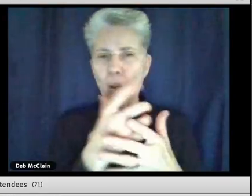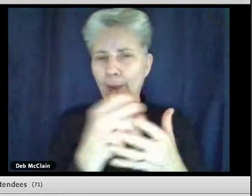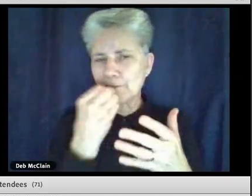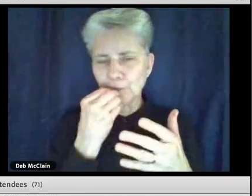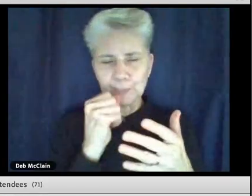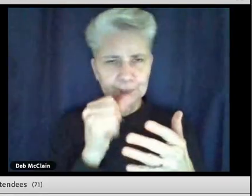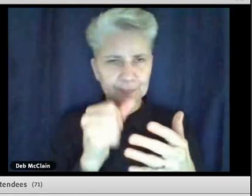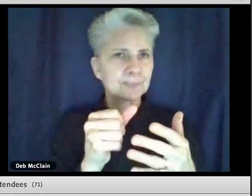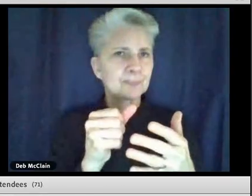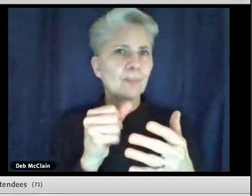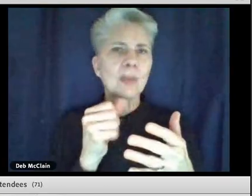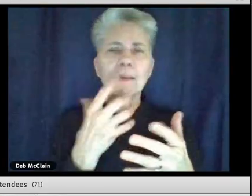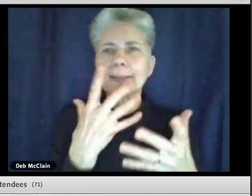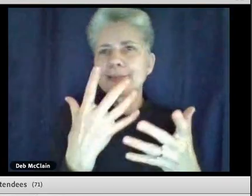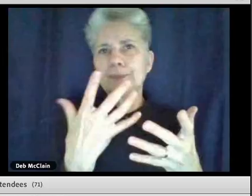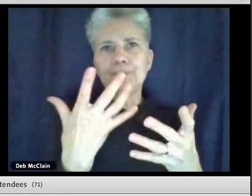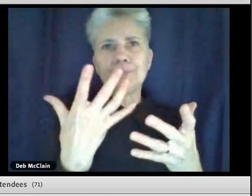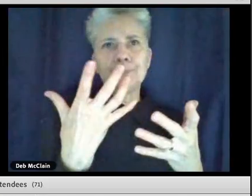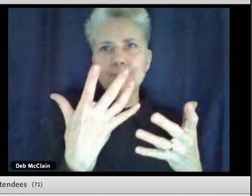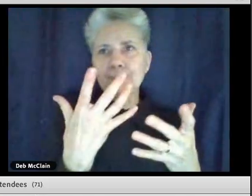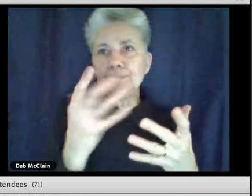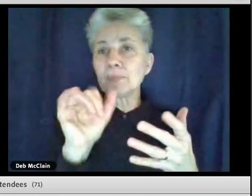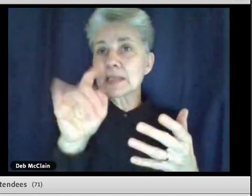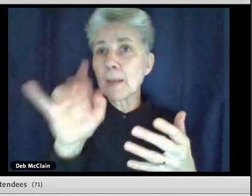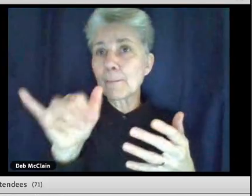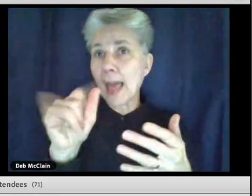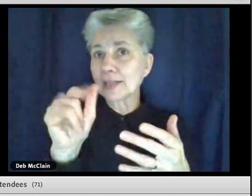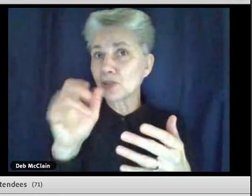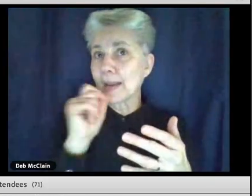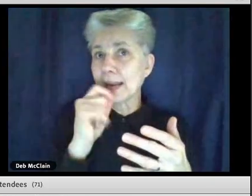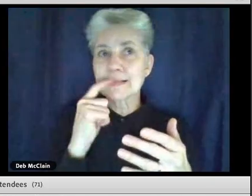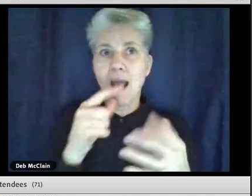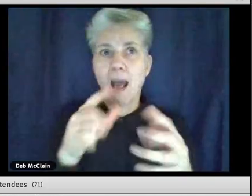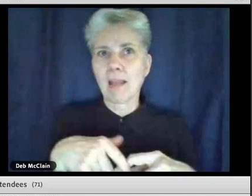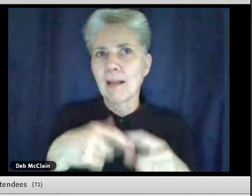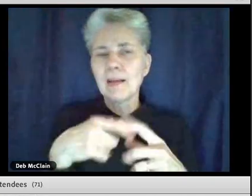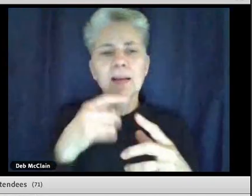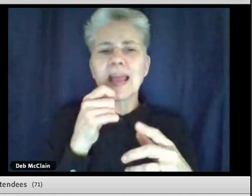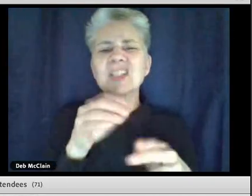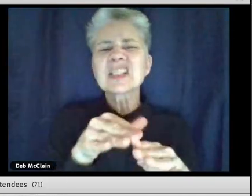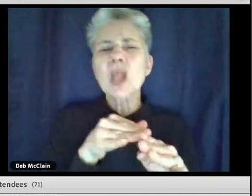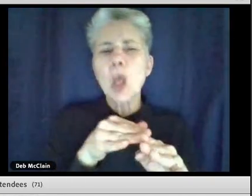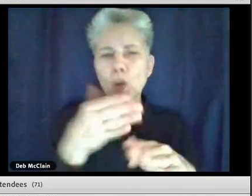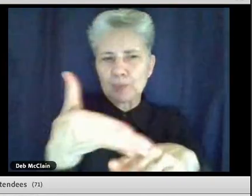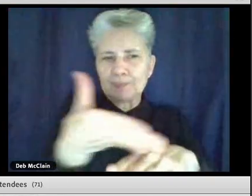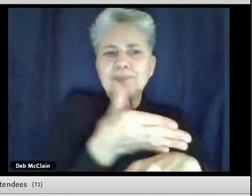We're not going to -- It's just a -- It's not -- The supply chain is not broken. It's just slow to come back, so we will have that.